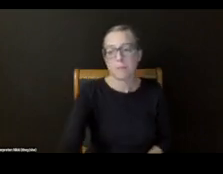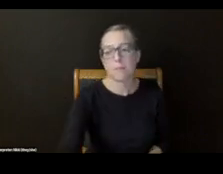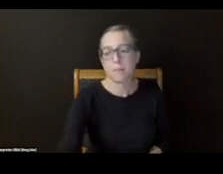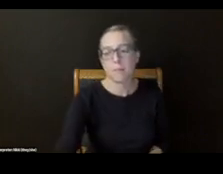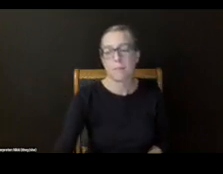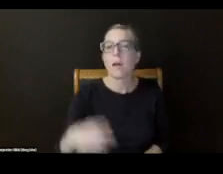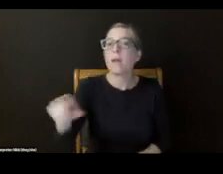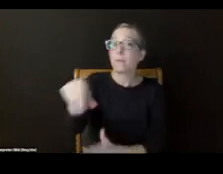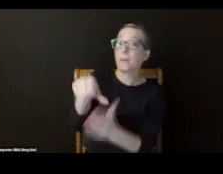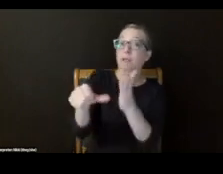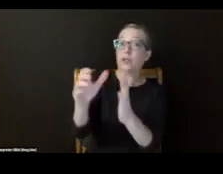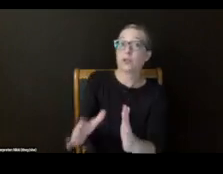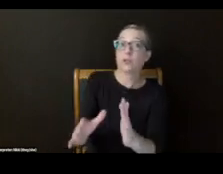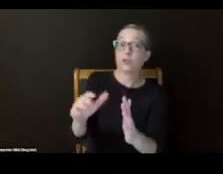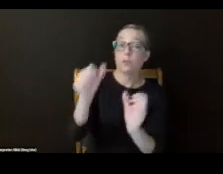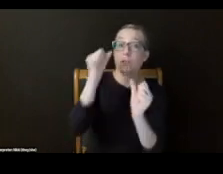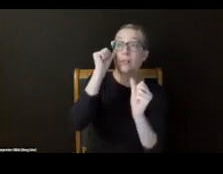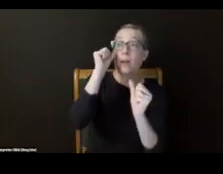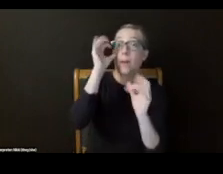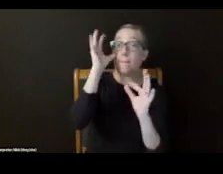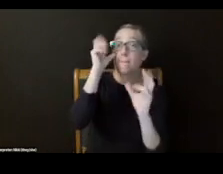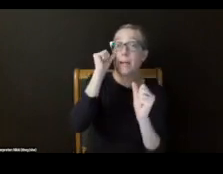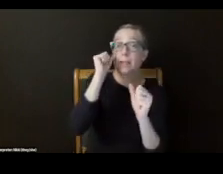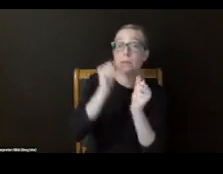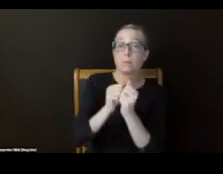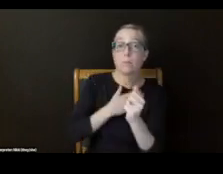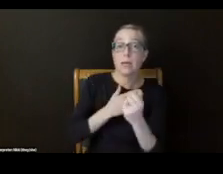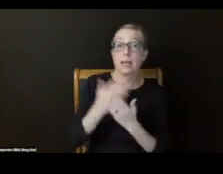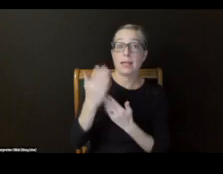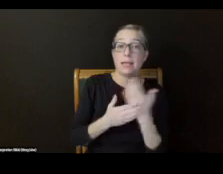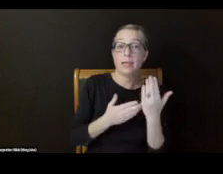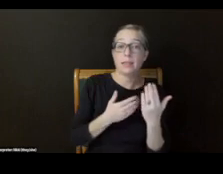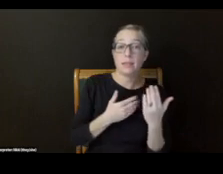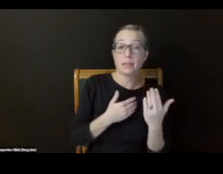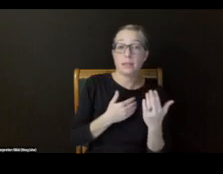And he's like, oh,